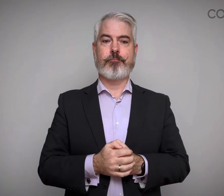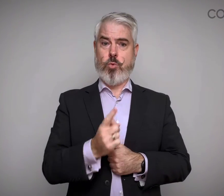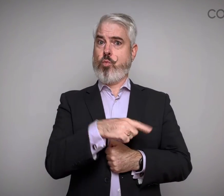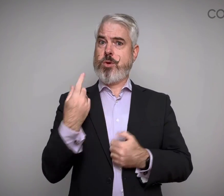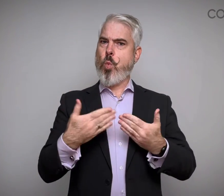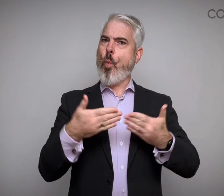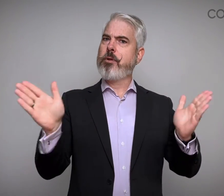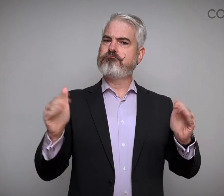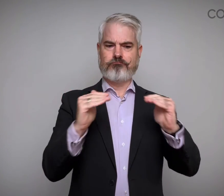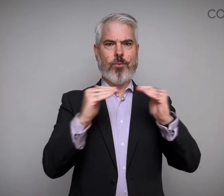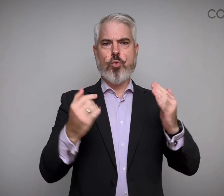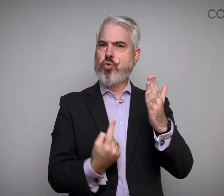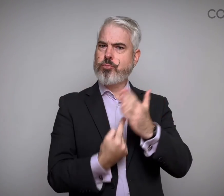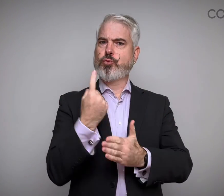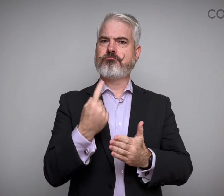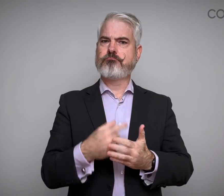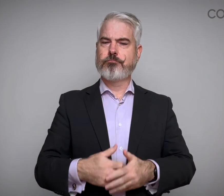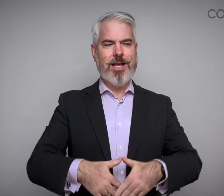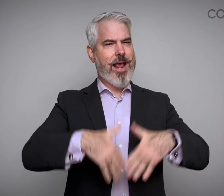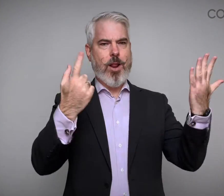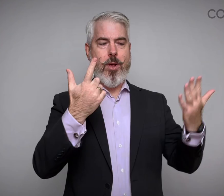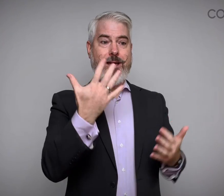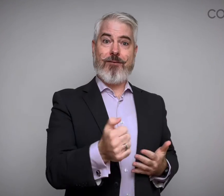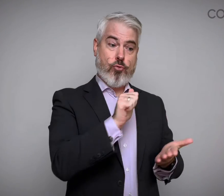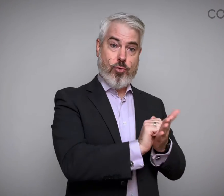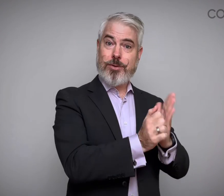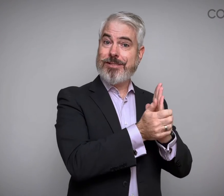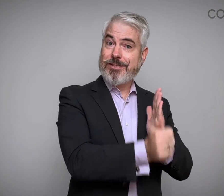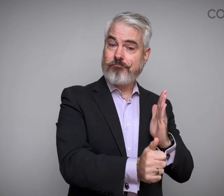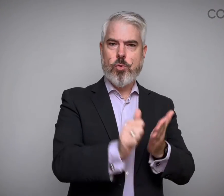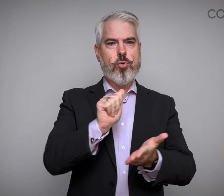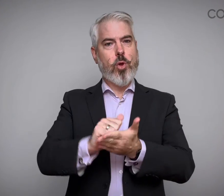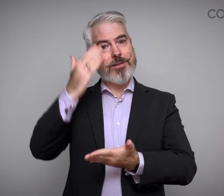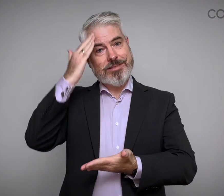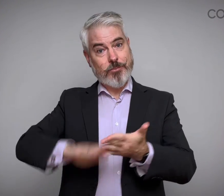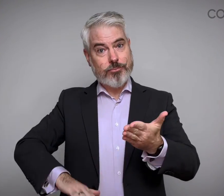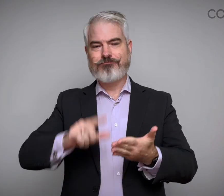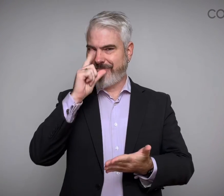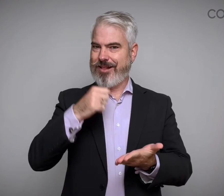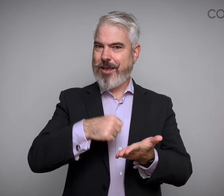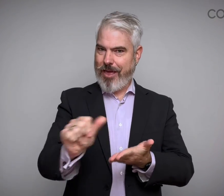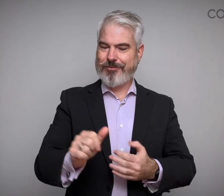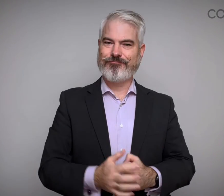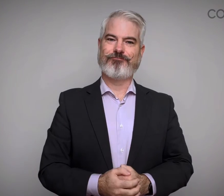We are also an equal opportunity employer and welcome anyone with relevant skills and experience to apply.